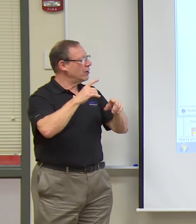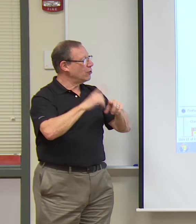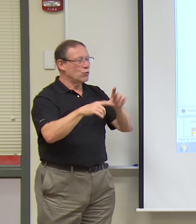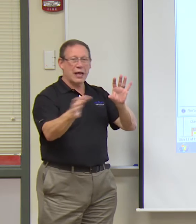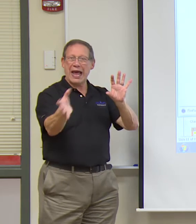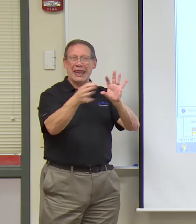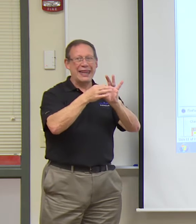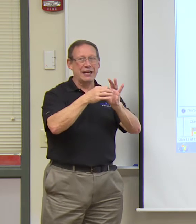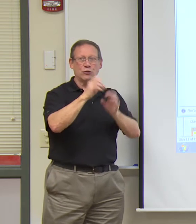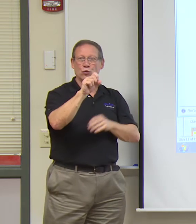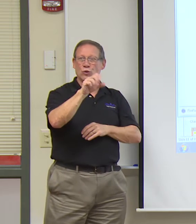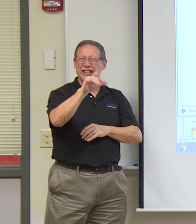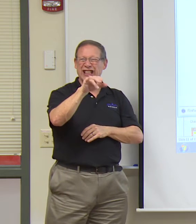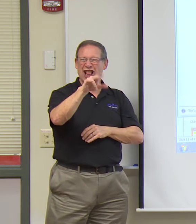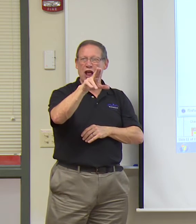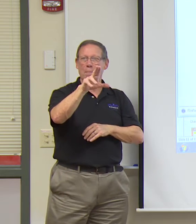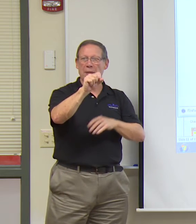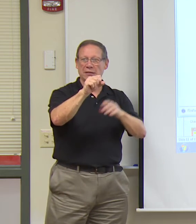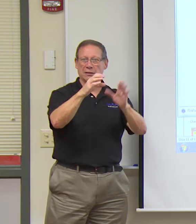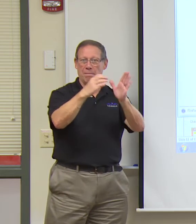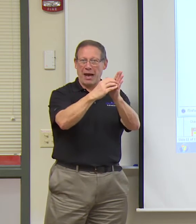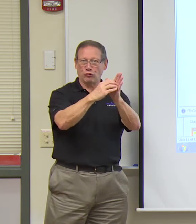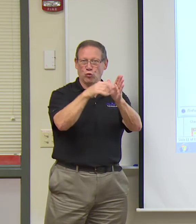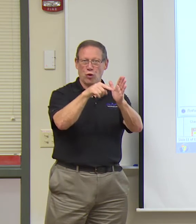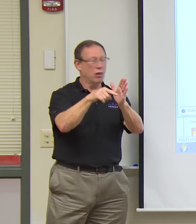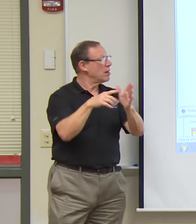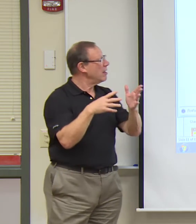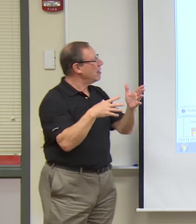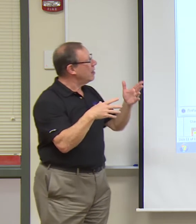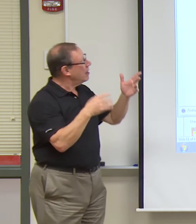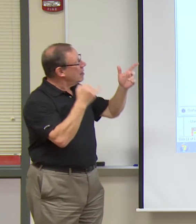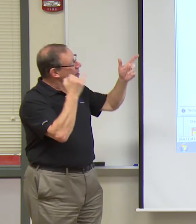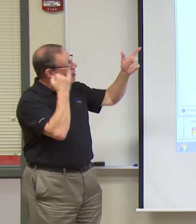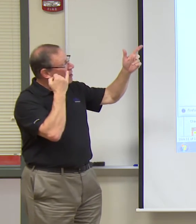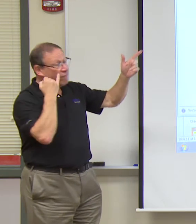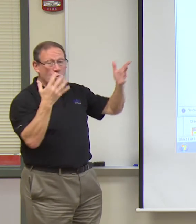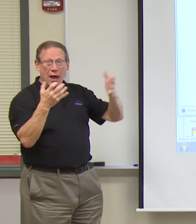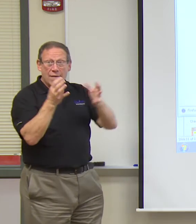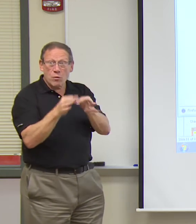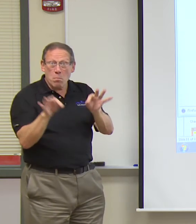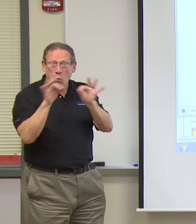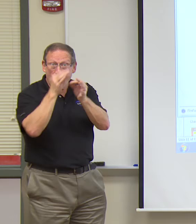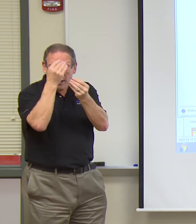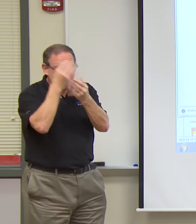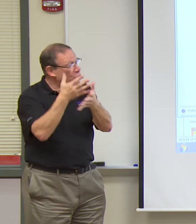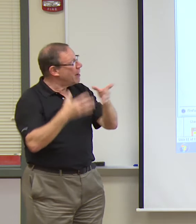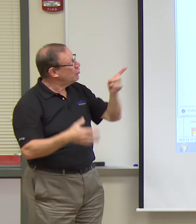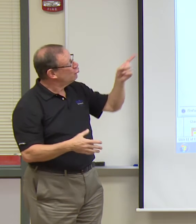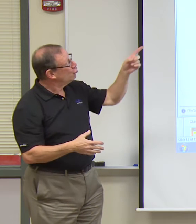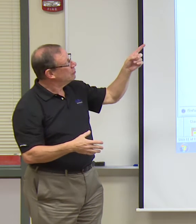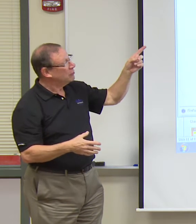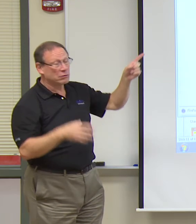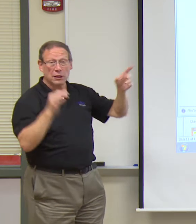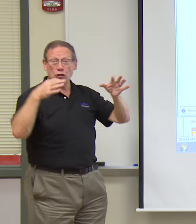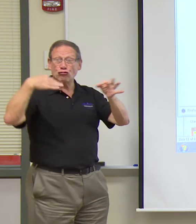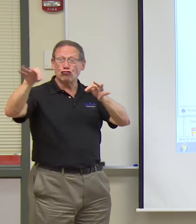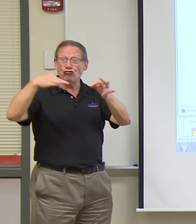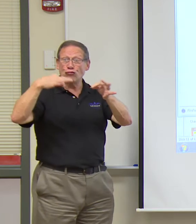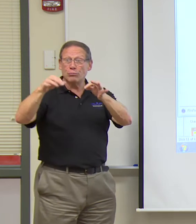So, if you have some important information in here in that description area,